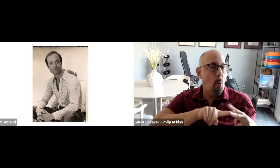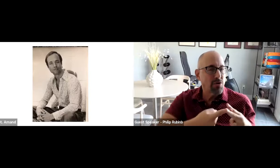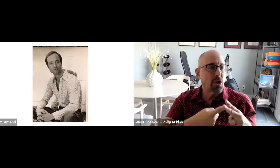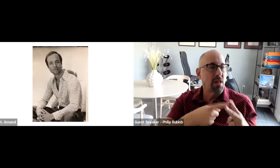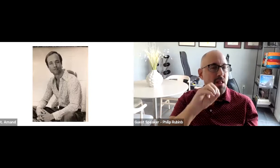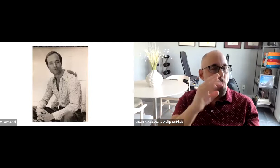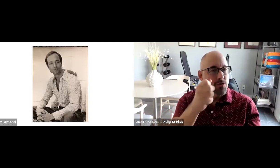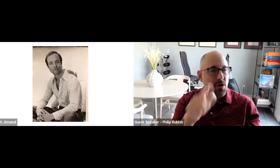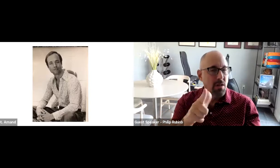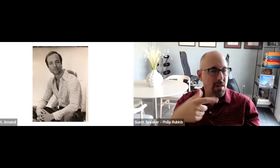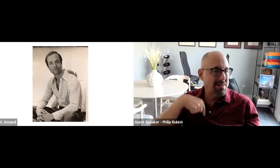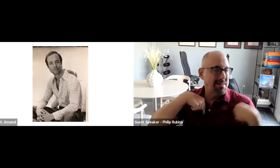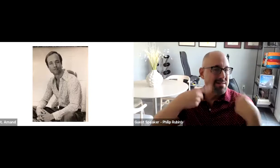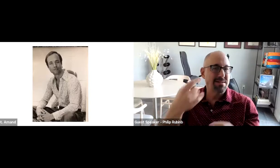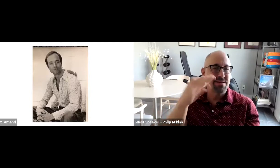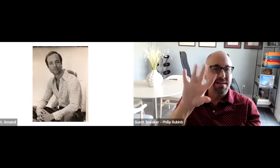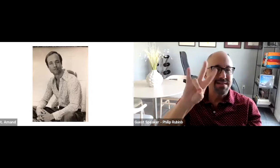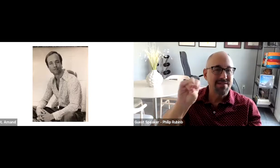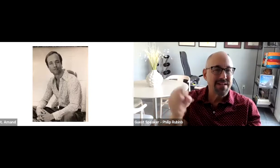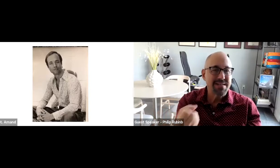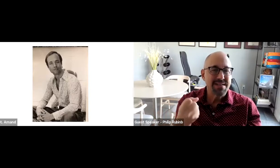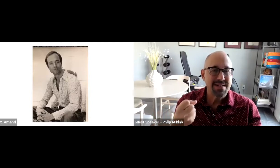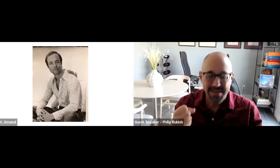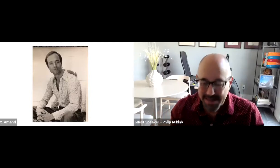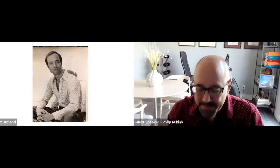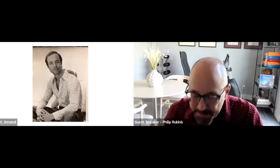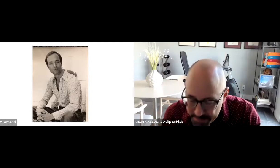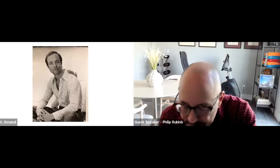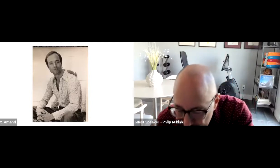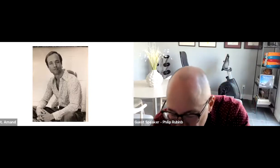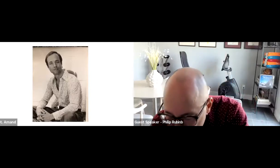It was such a creative and friendly environment, too,